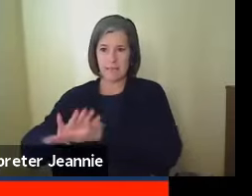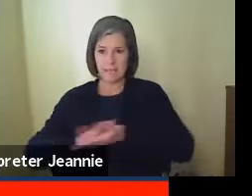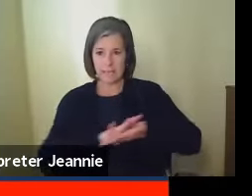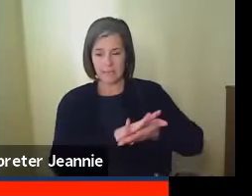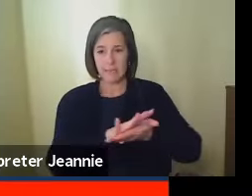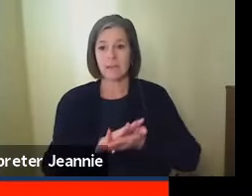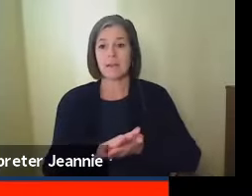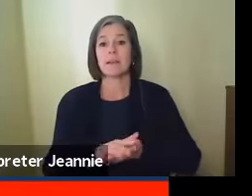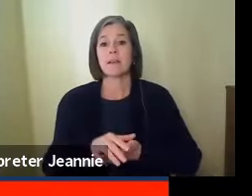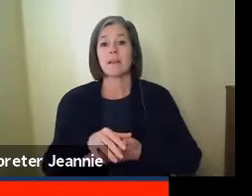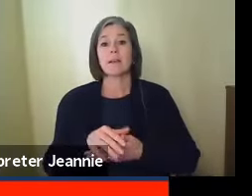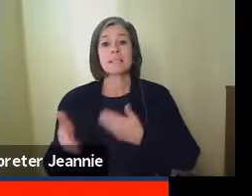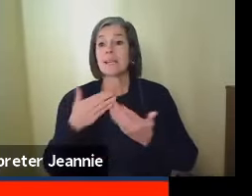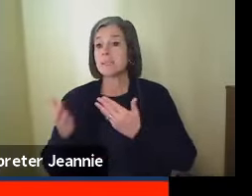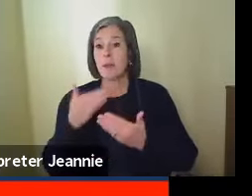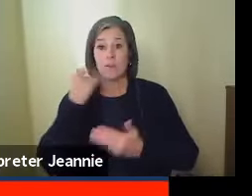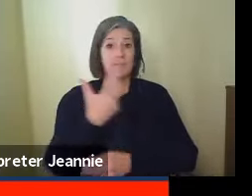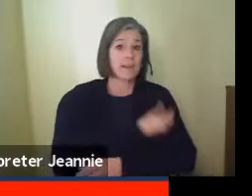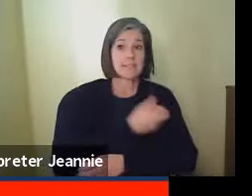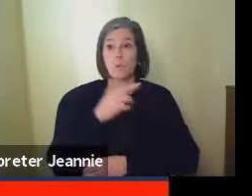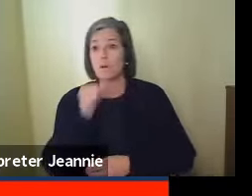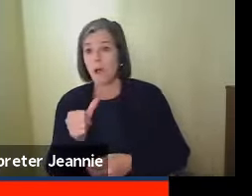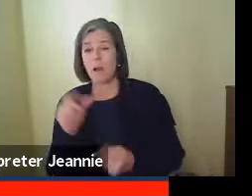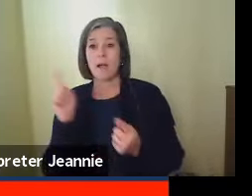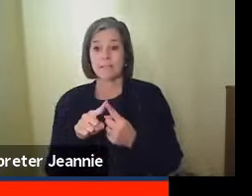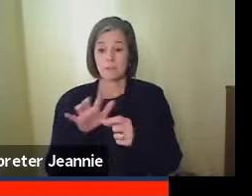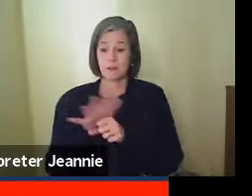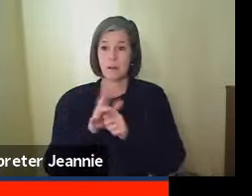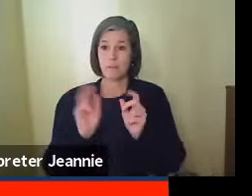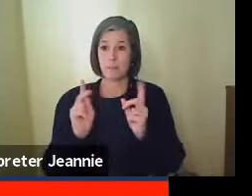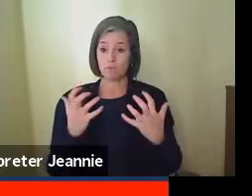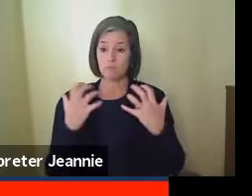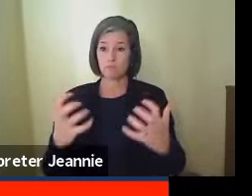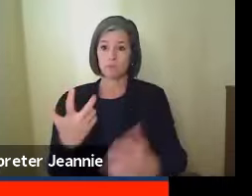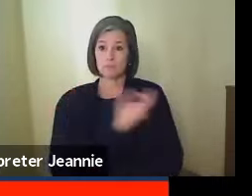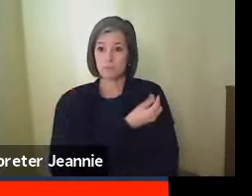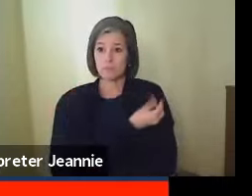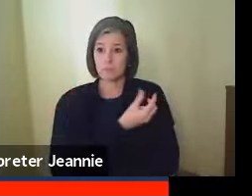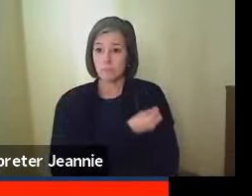you receive a vaccine right now until we can get enough population vaccinated to be able to get